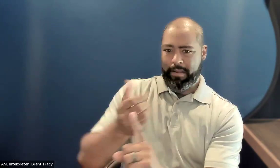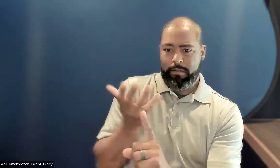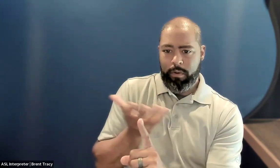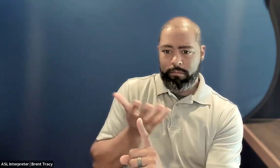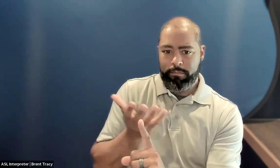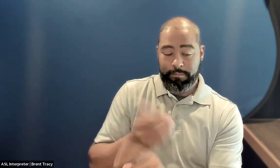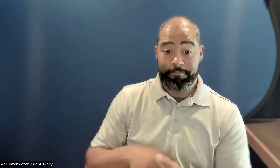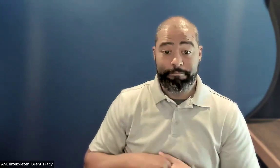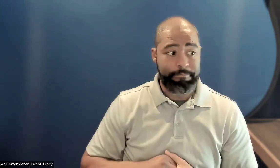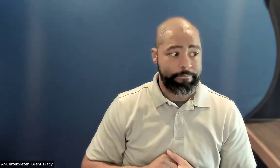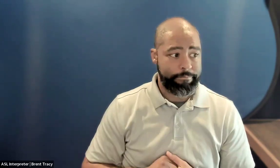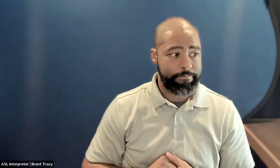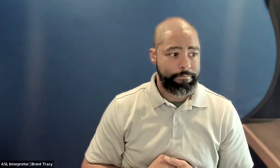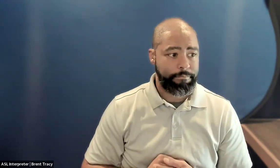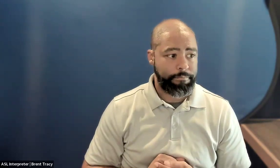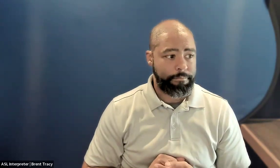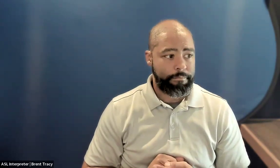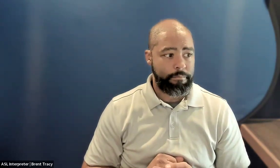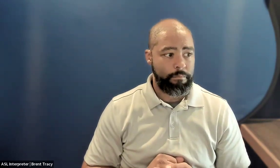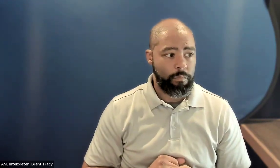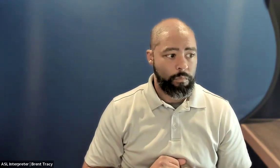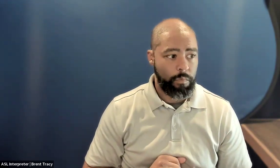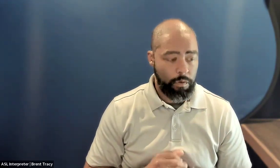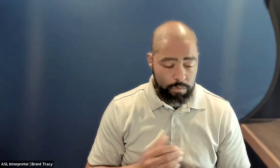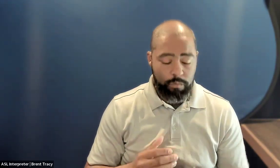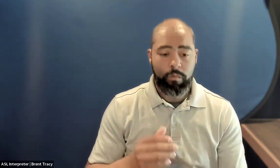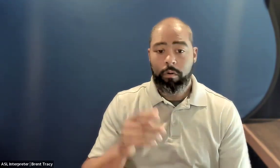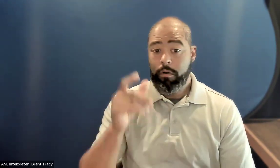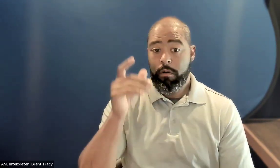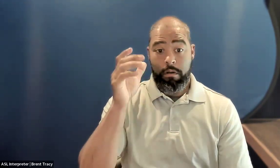So are the main concept here in terms of a policy update would